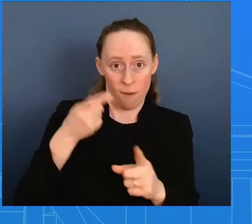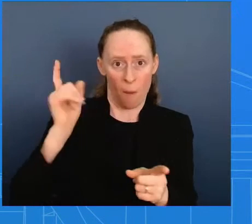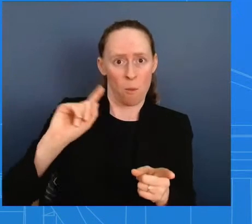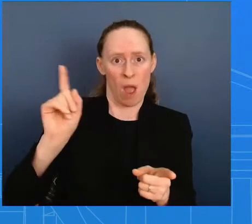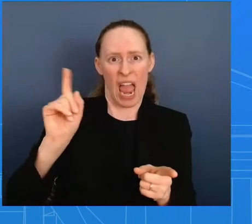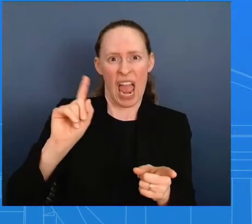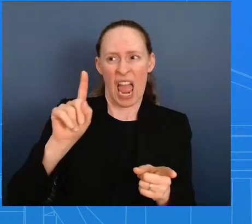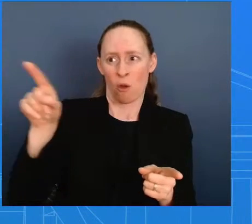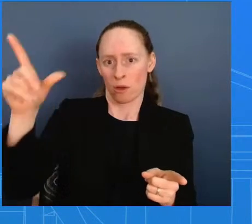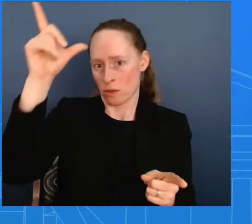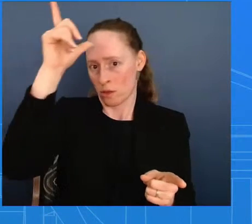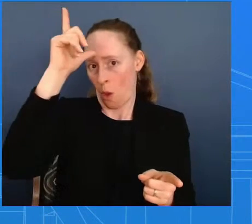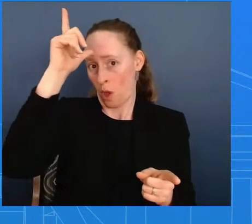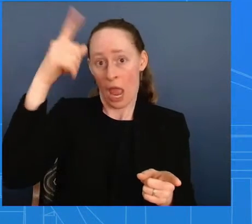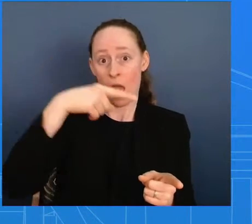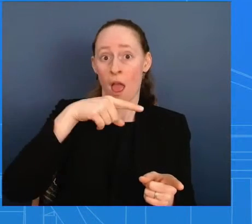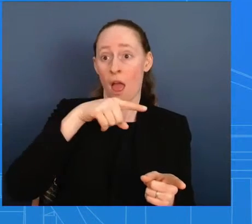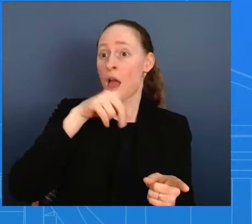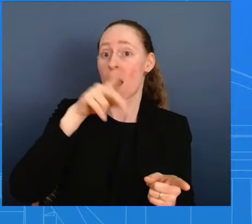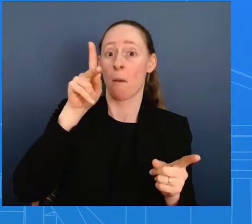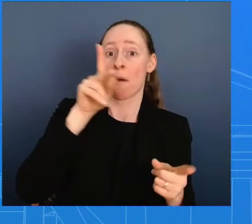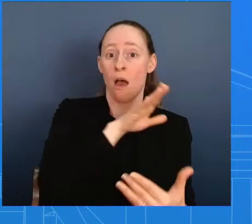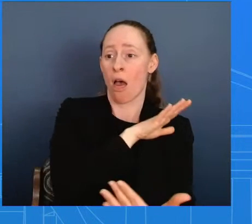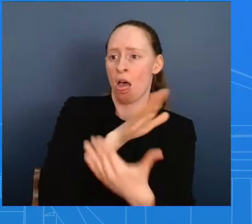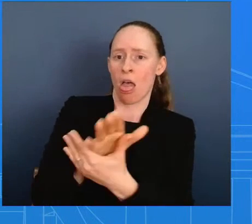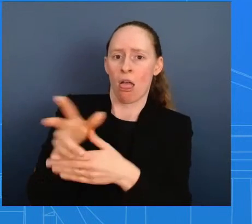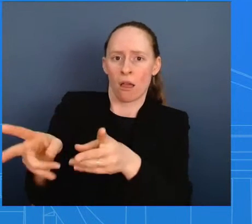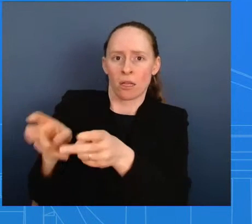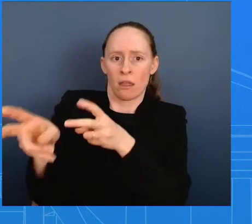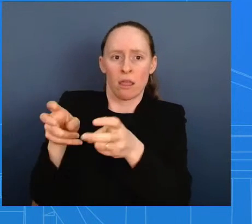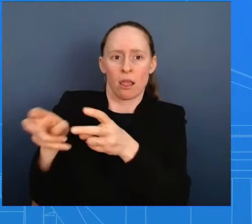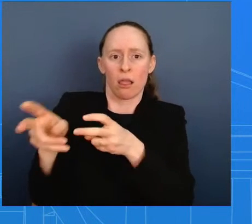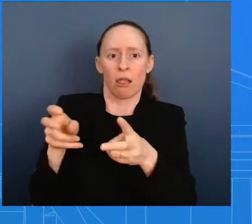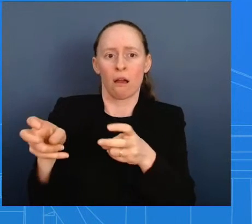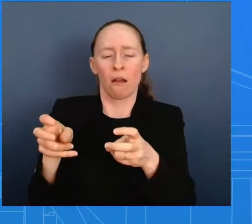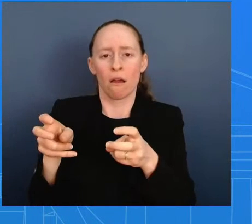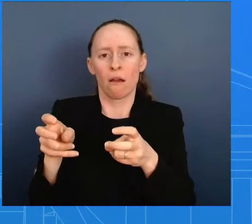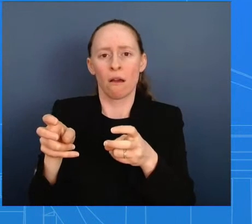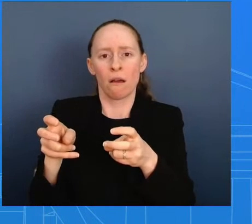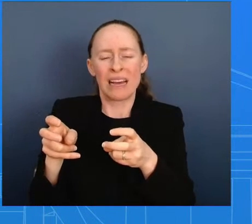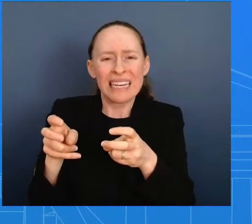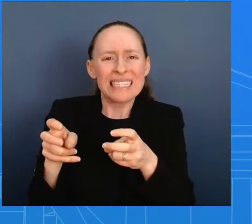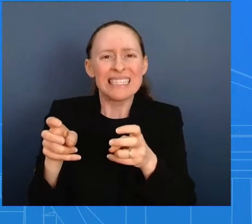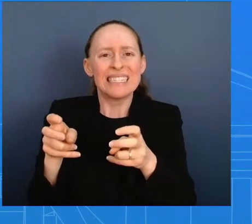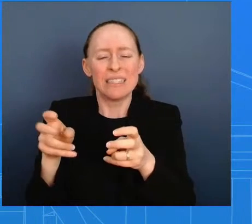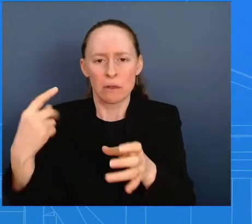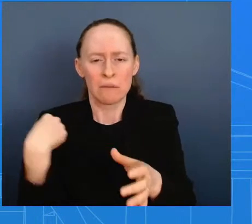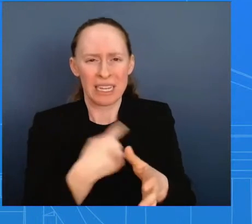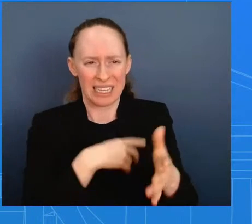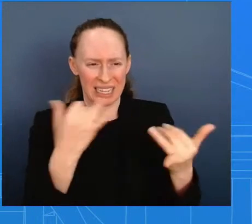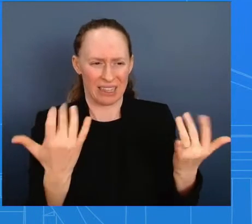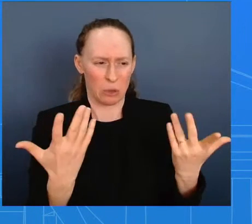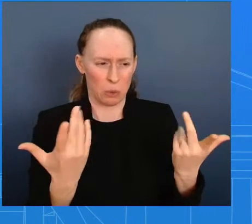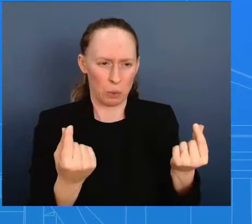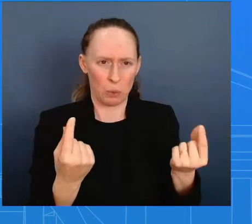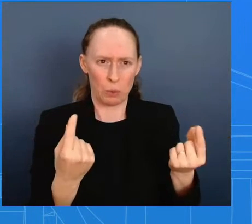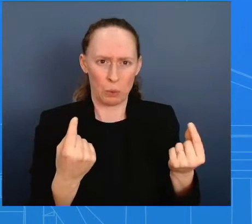We are looking at the tools that we have to respond to this. And we are also raising our concerns at the highest level of the Israeli government,